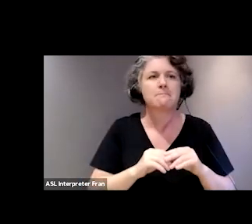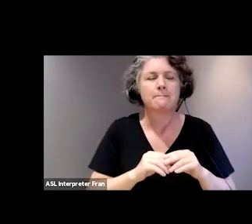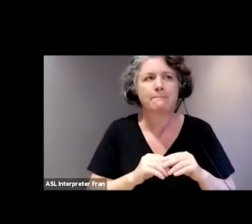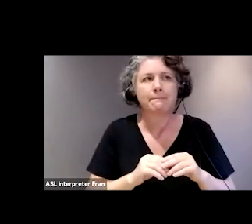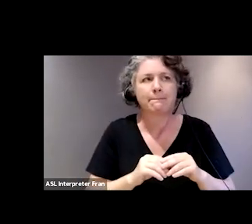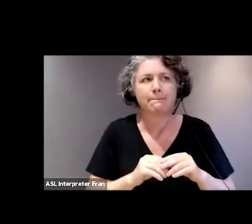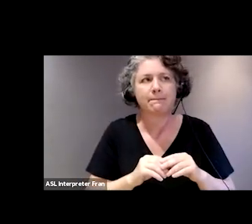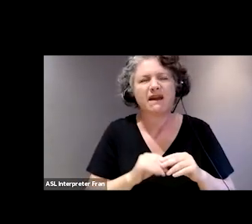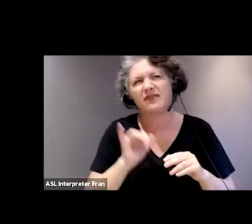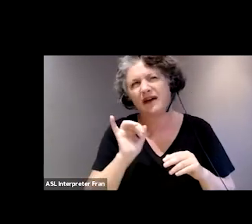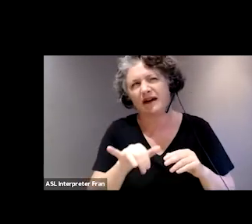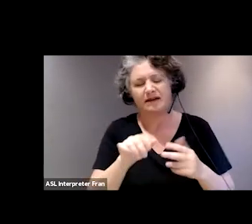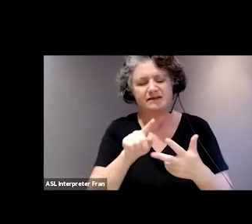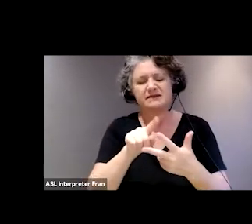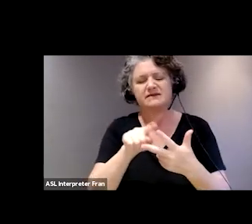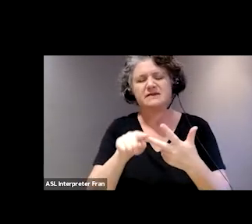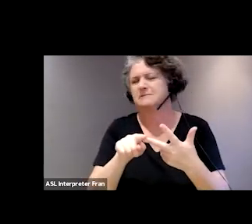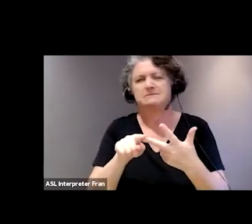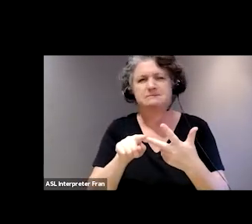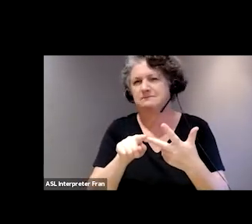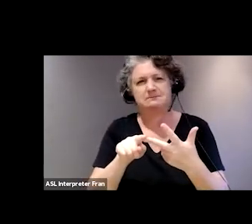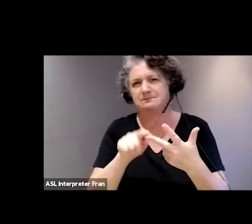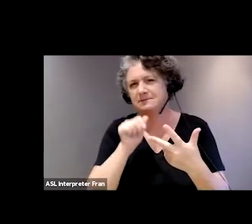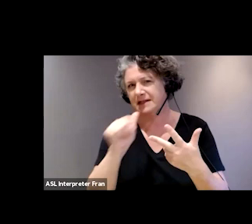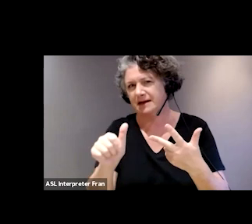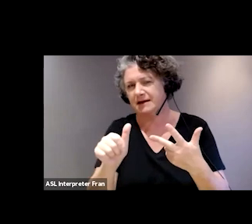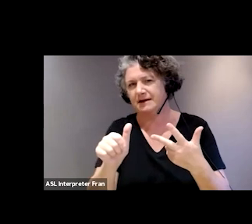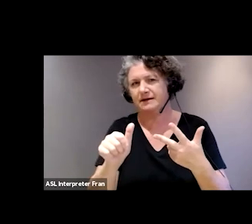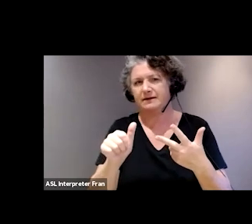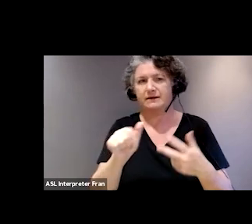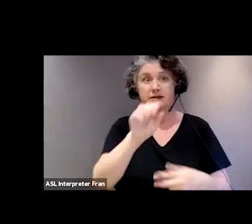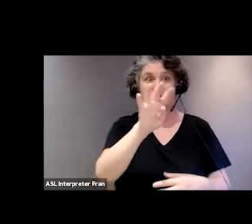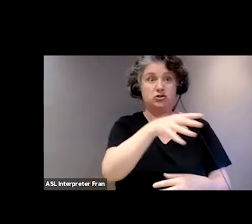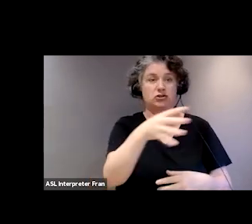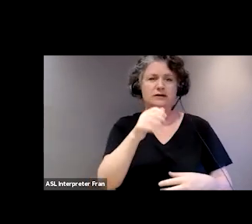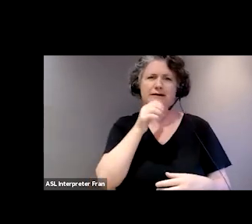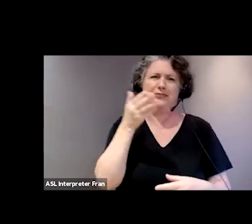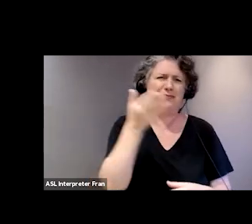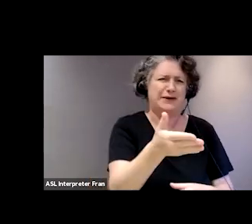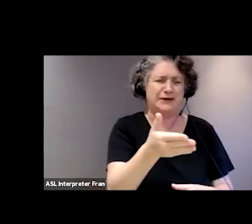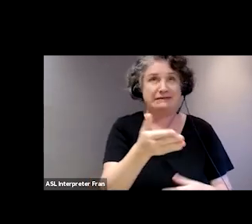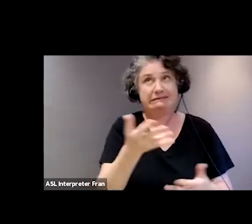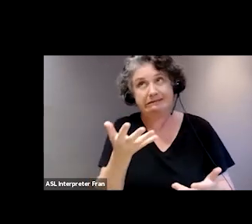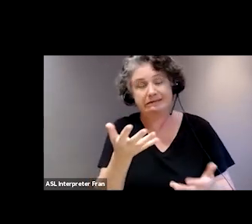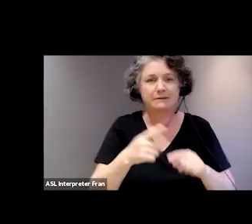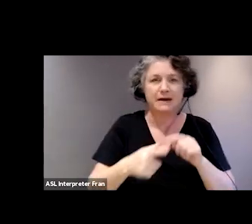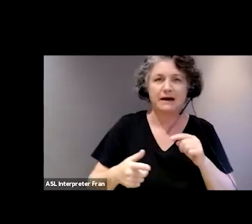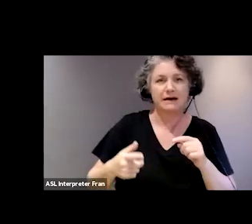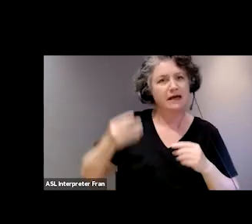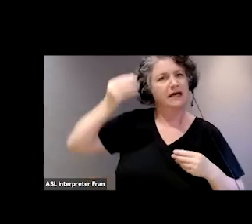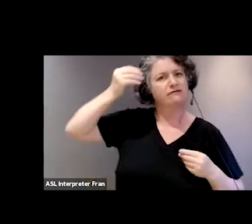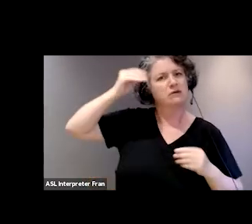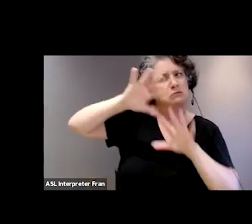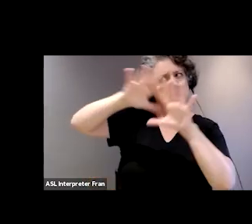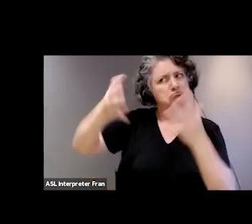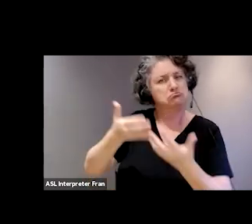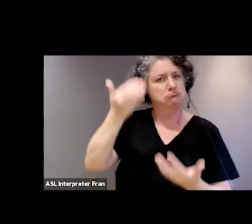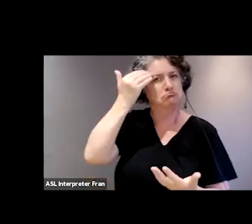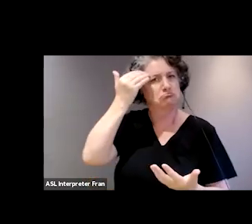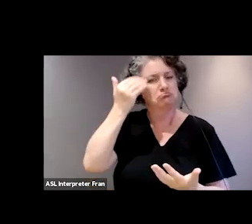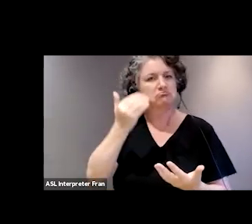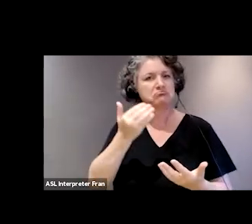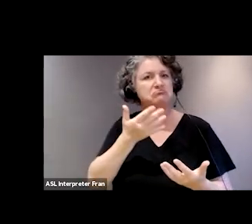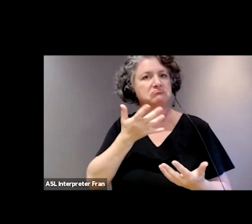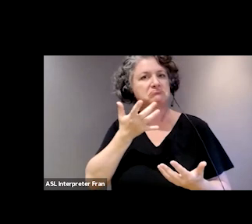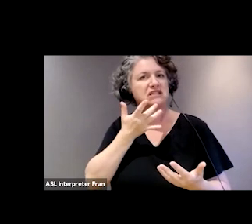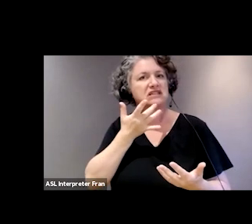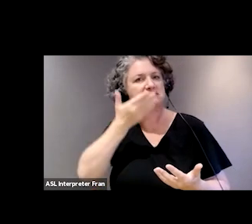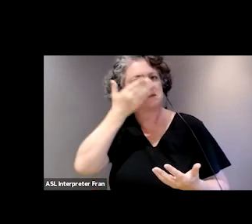seen for coronavirus, I think prior to this that is not one of